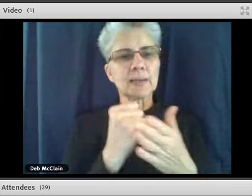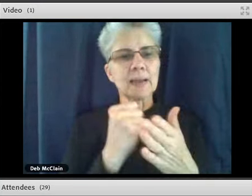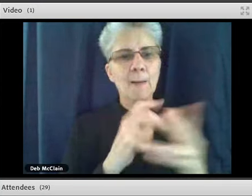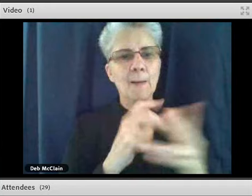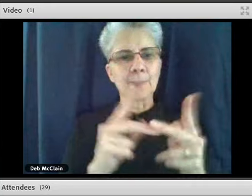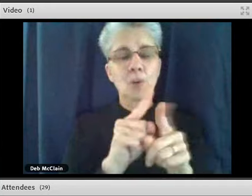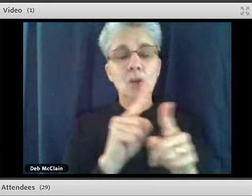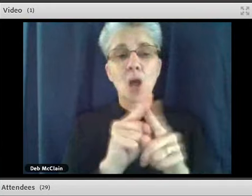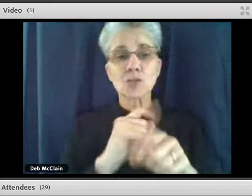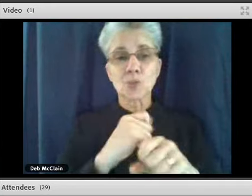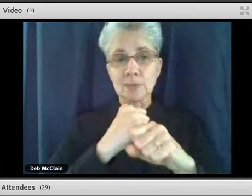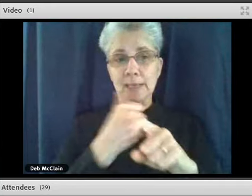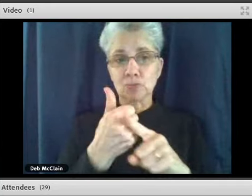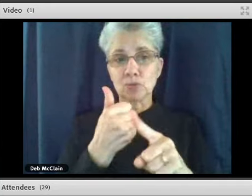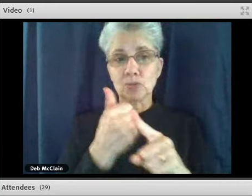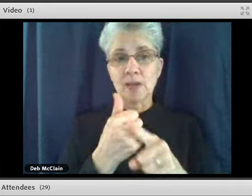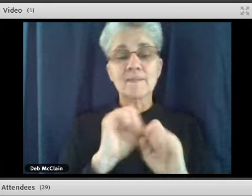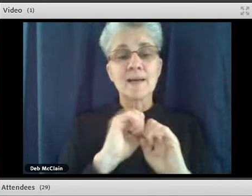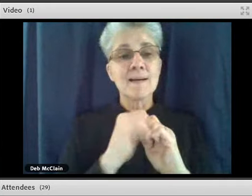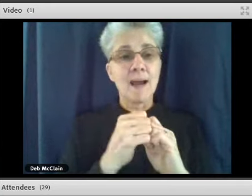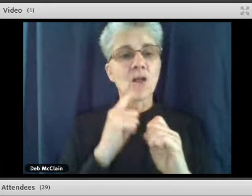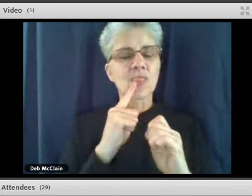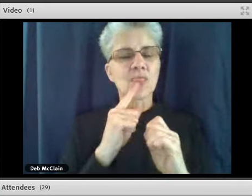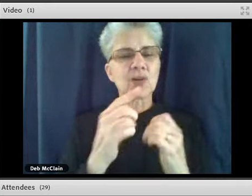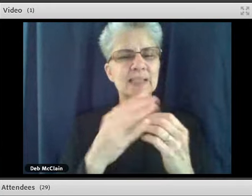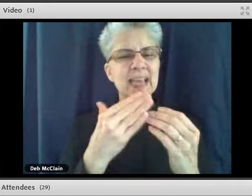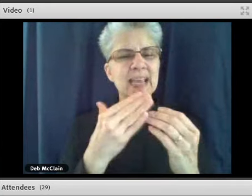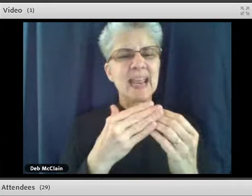One of the ways you can also help your patrons, and also protect yourself,